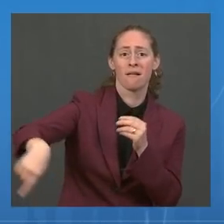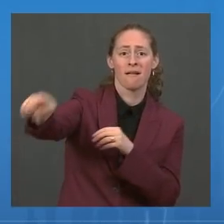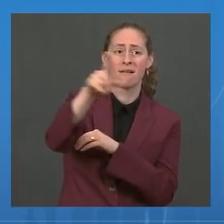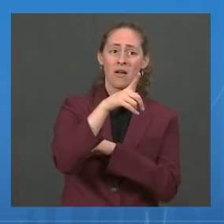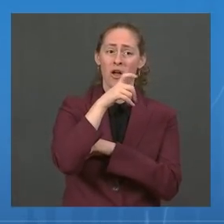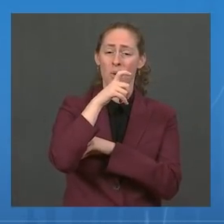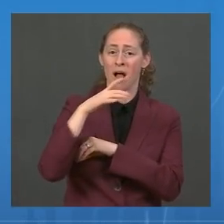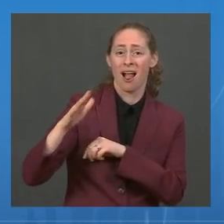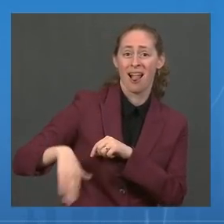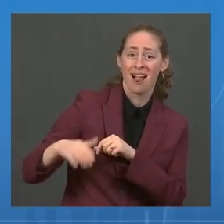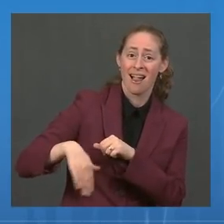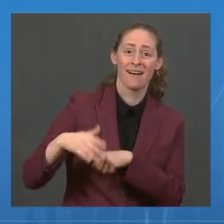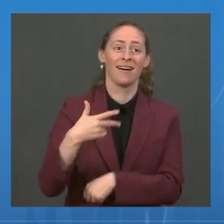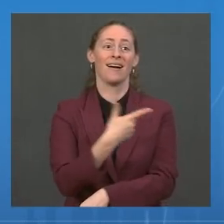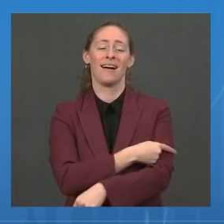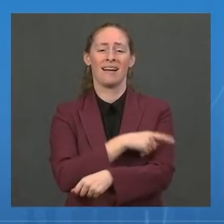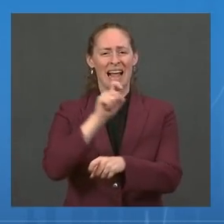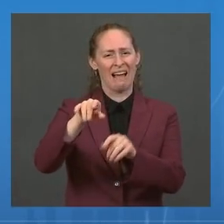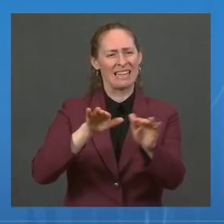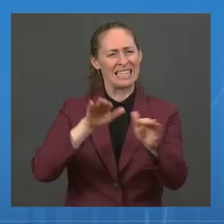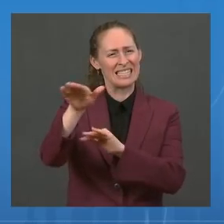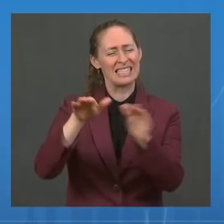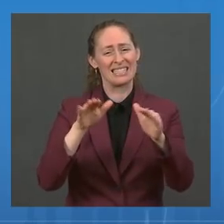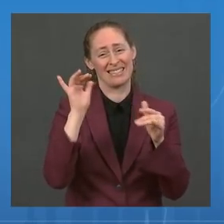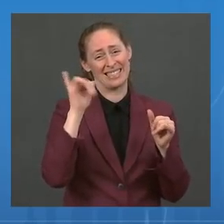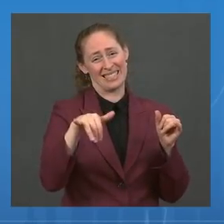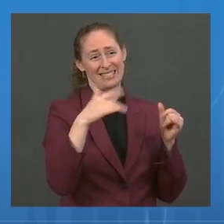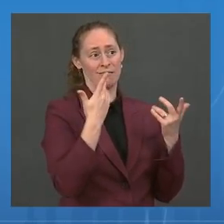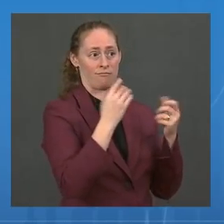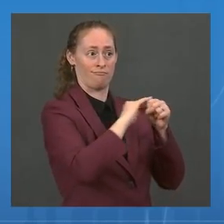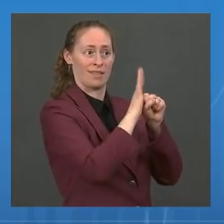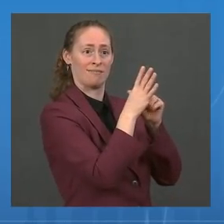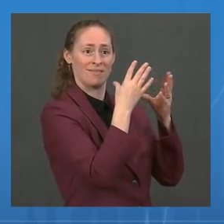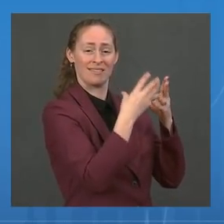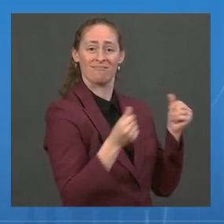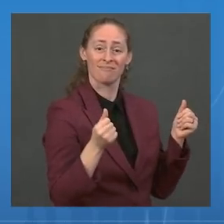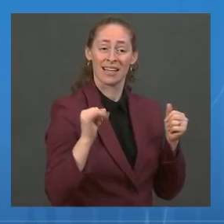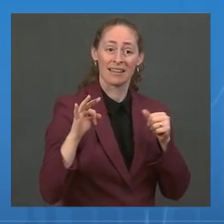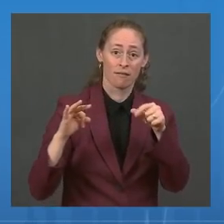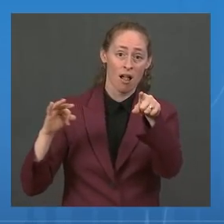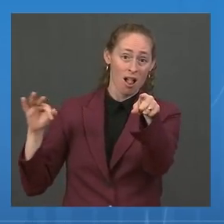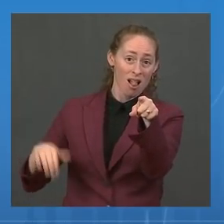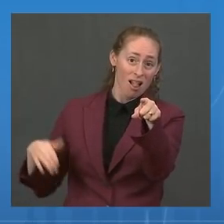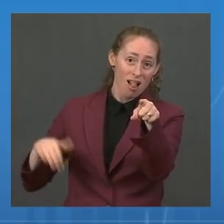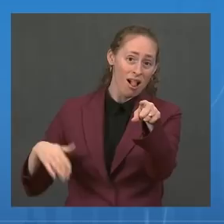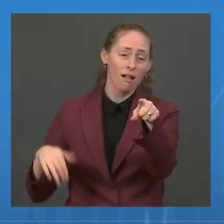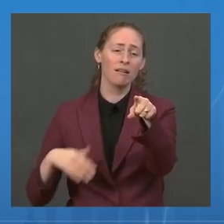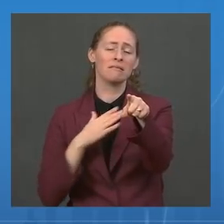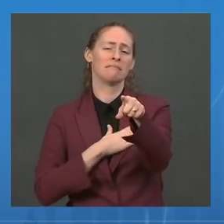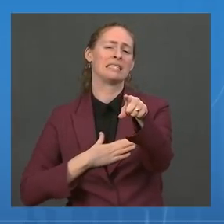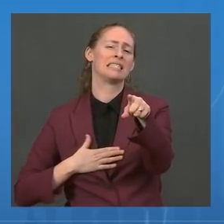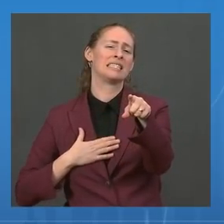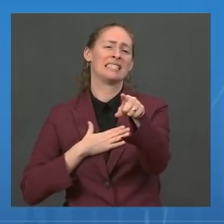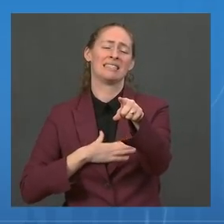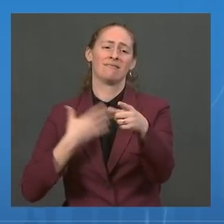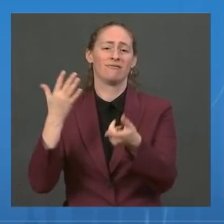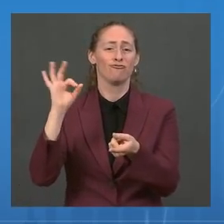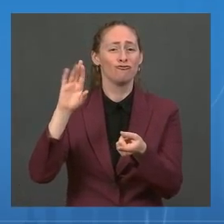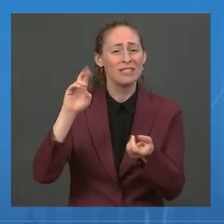That's our path out of this pandemic. So, if you're unvaccinated, please go get a shot. It's free, it's safe, it's easy,